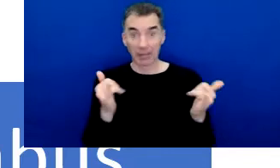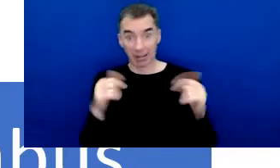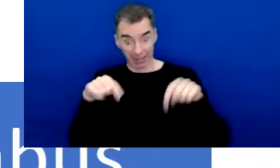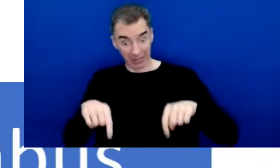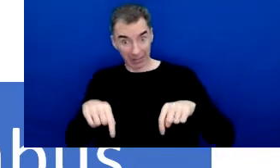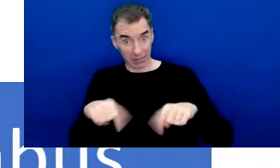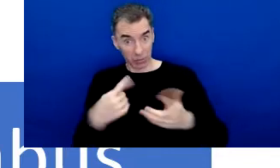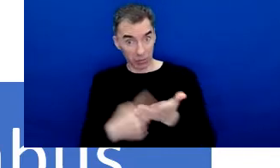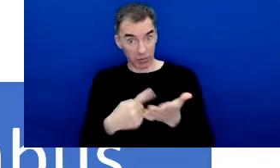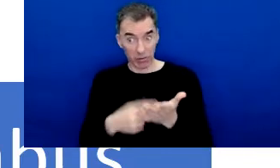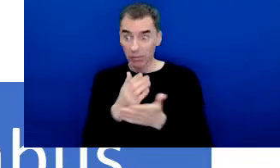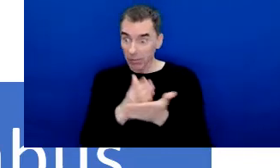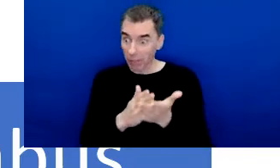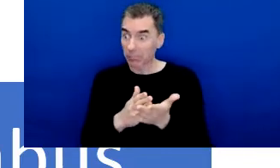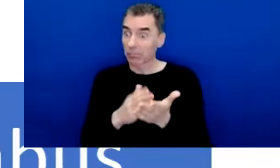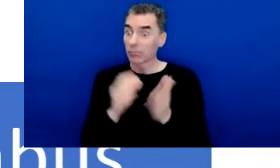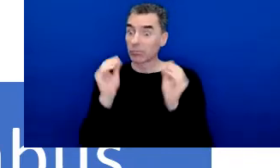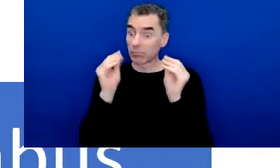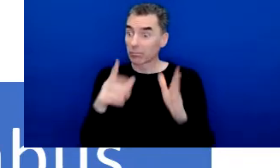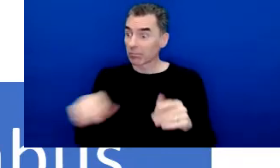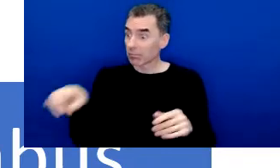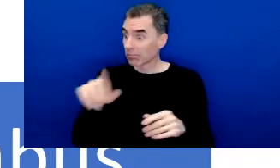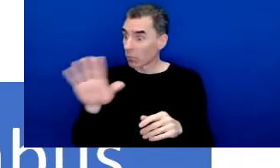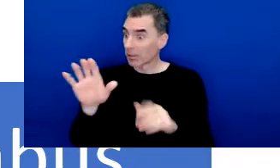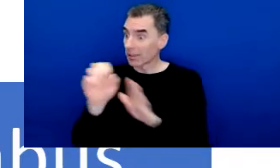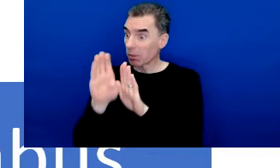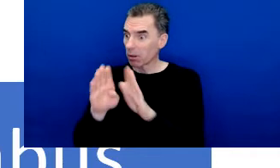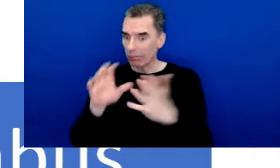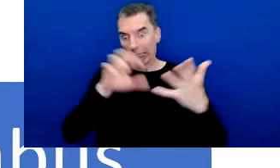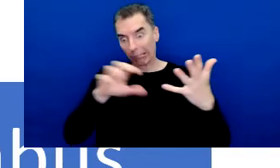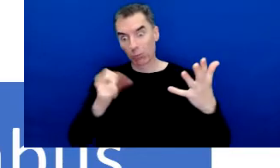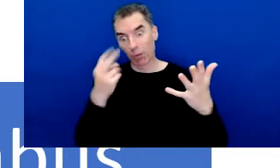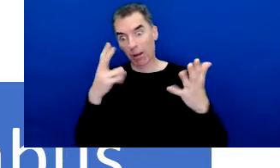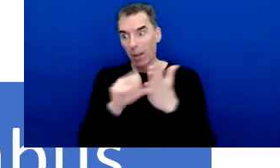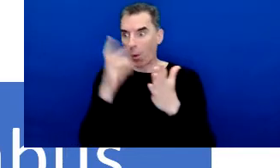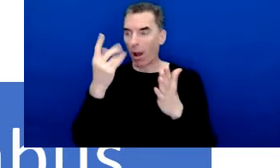other instructors that their syllabus becomes pages because of incidents that have occurred in the past.